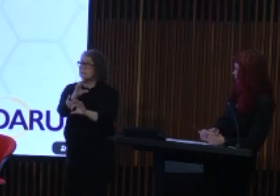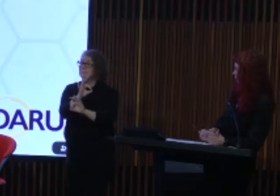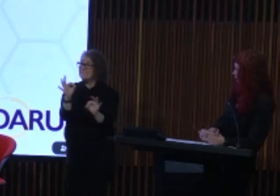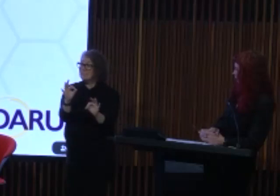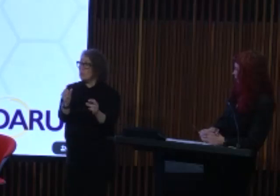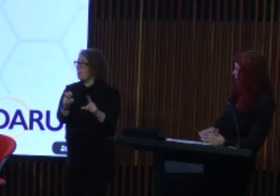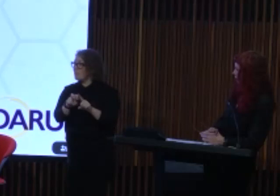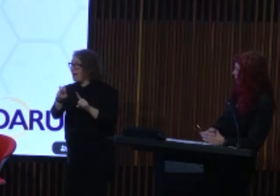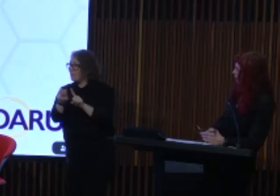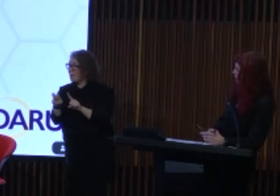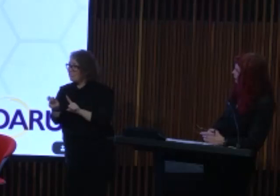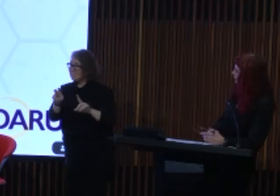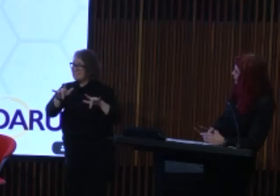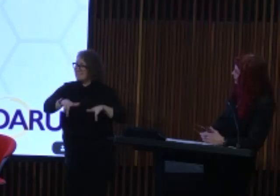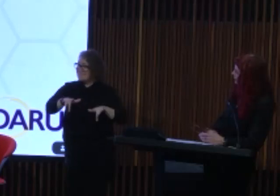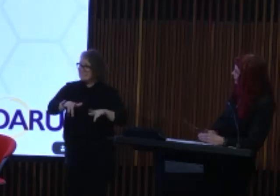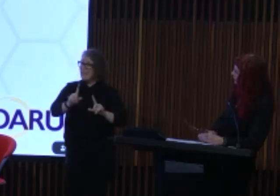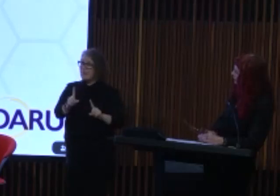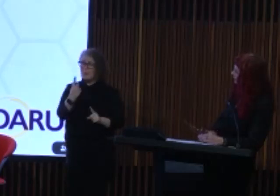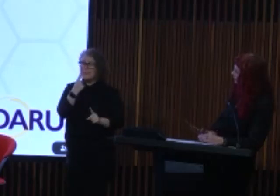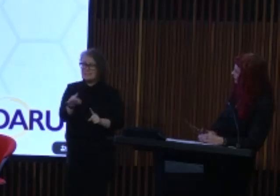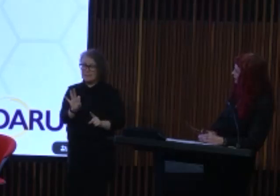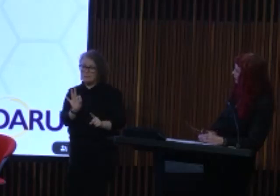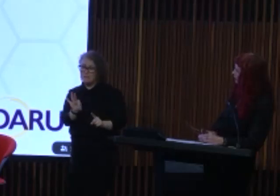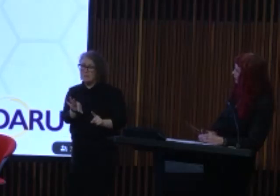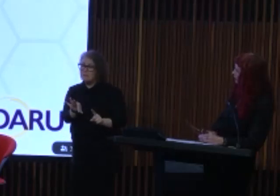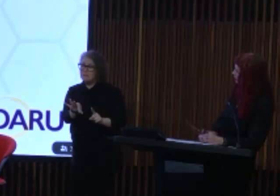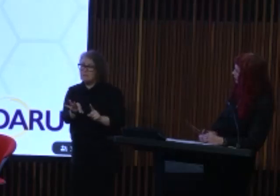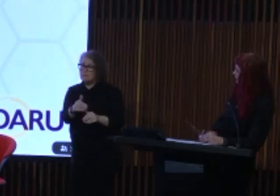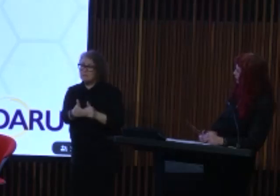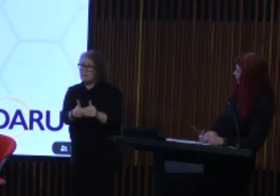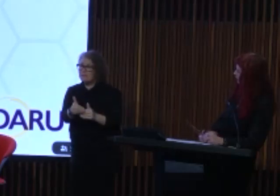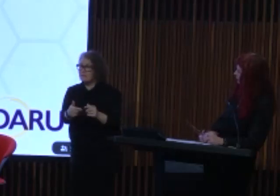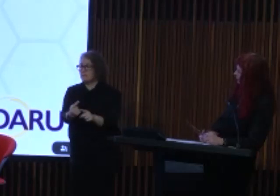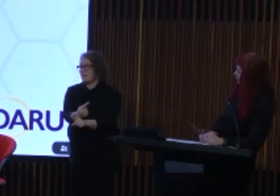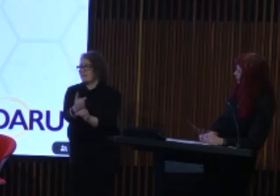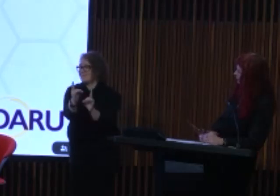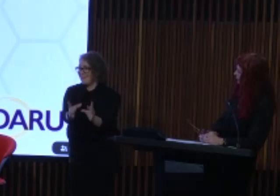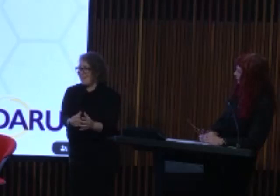to results. We're seeing the seeds of change starting the National Housing and Homelessness